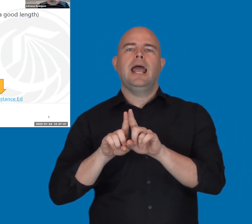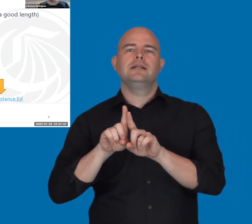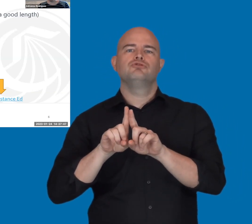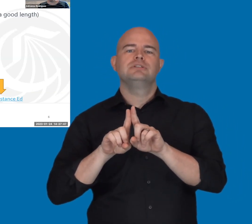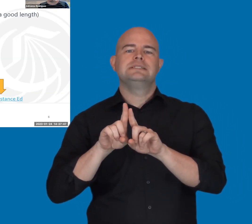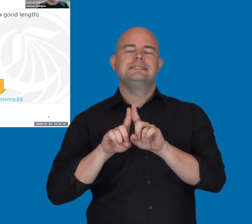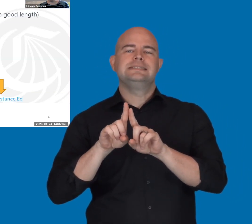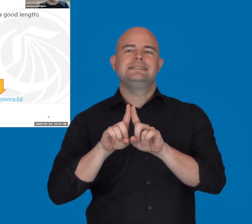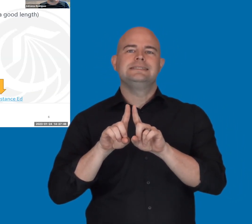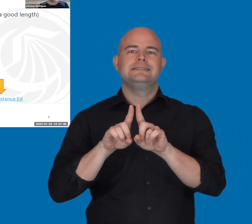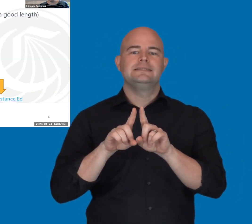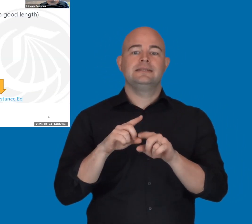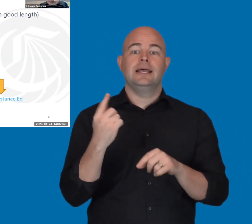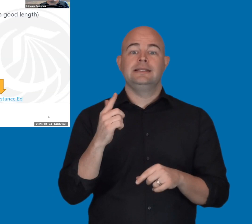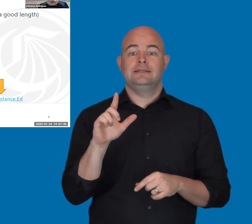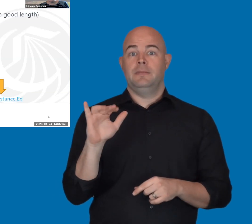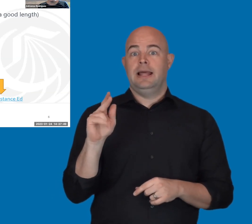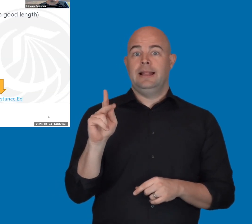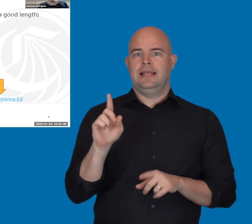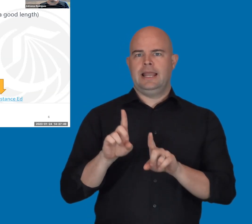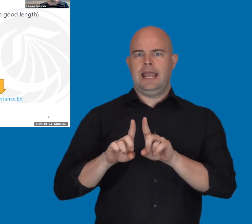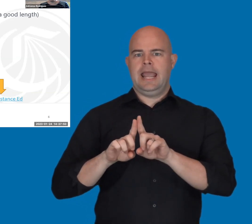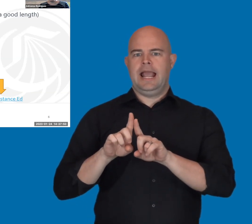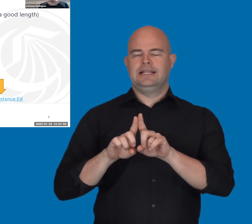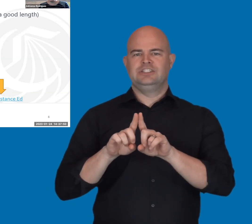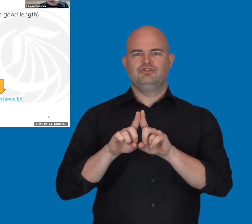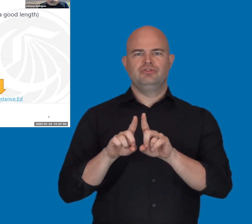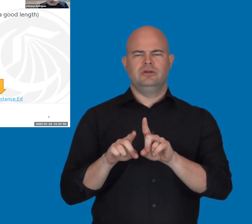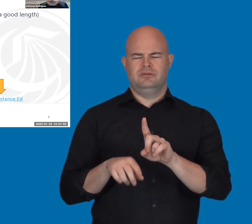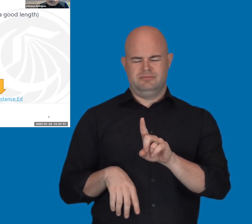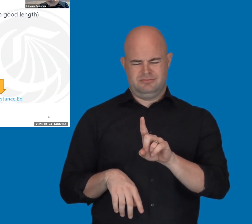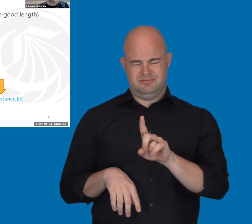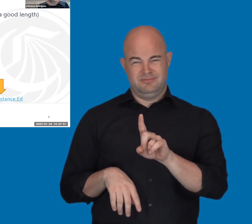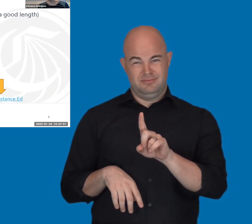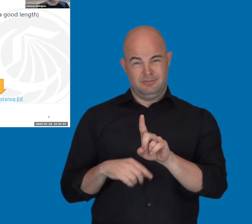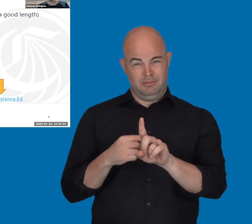and someone has linked just that asterisks and it's almost impossible to see. So, we don't want to do that.